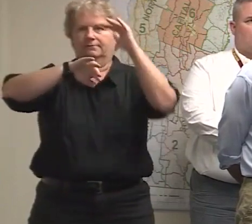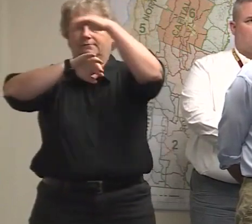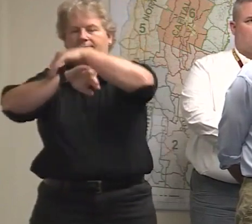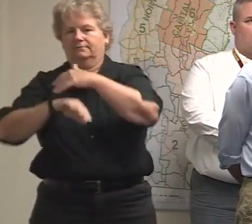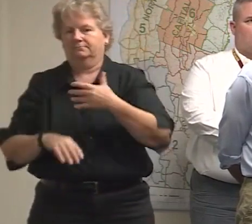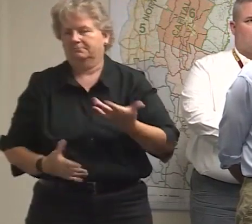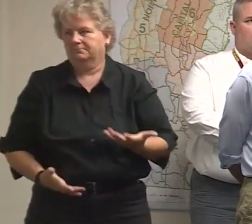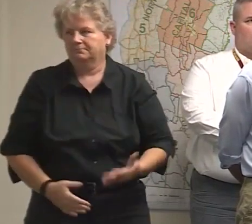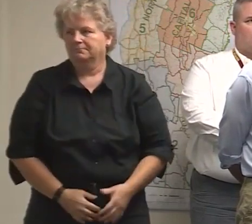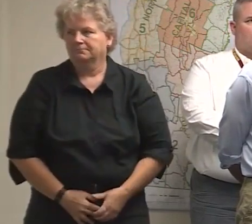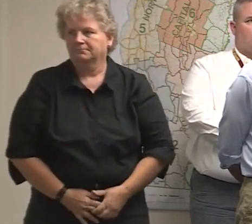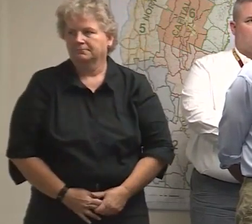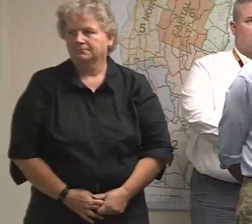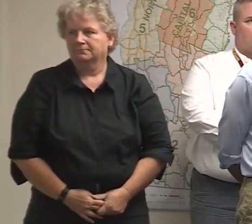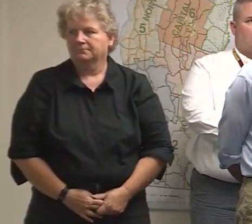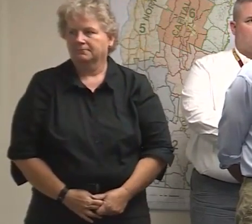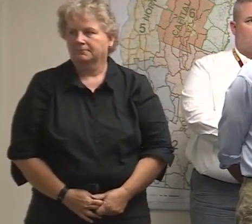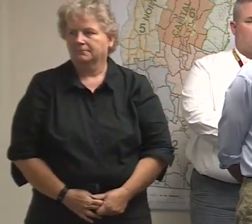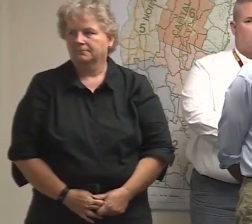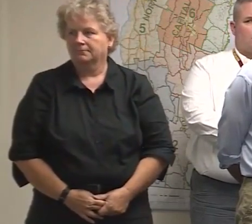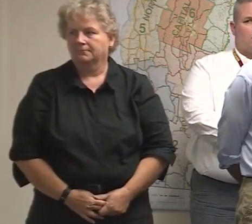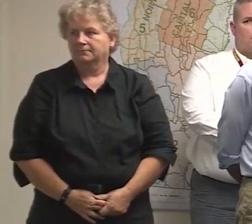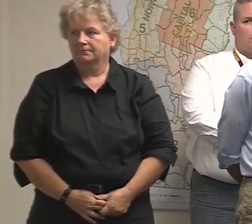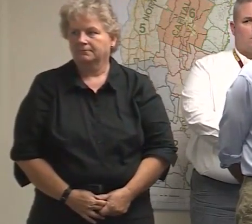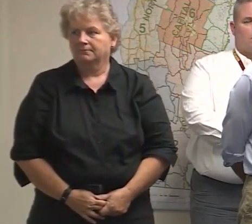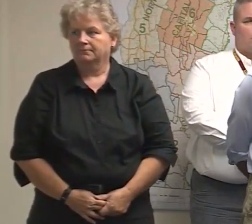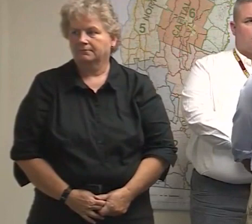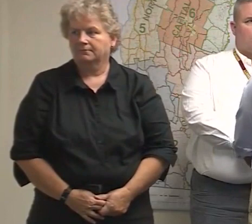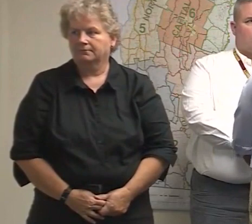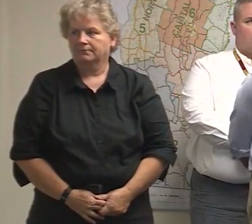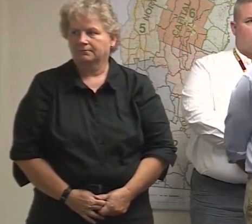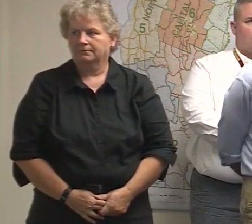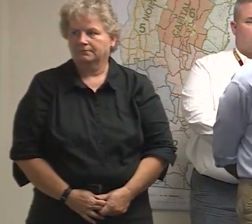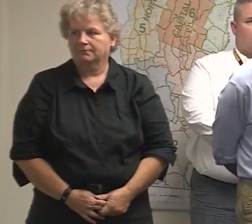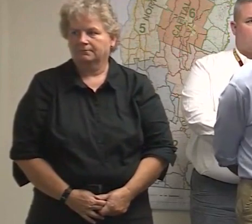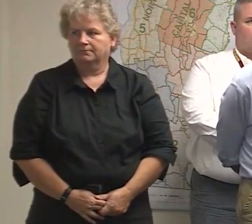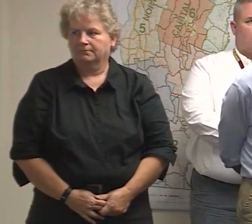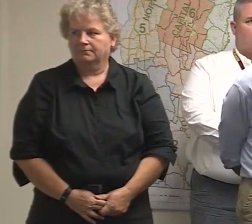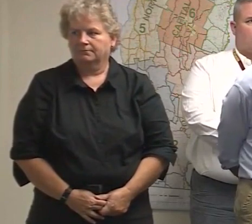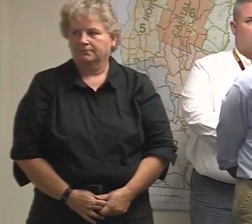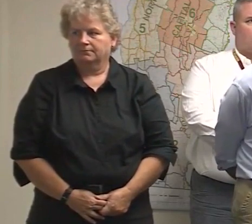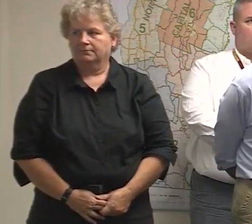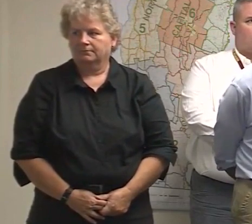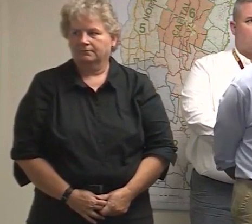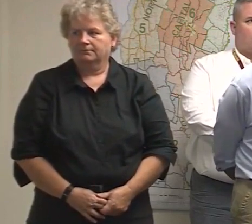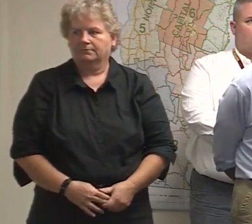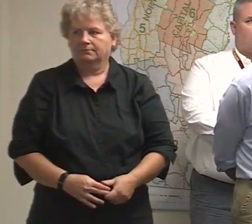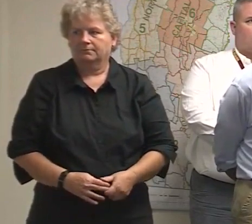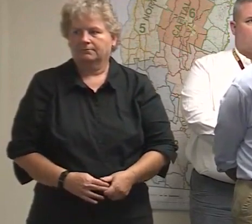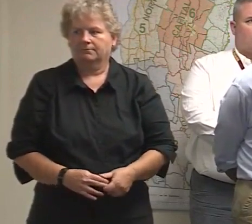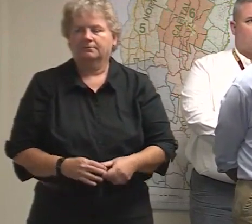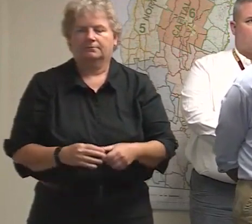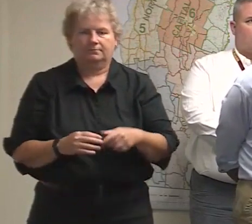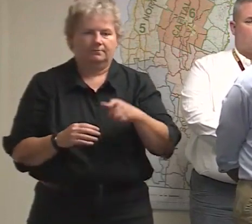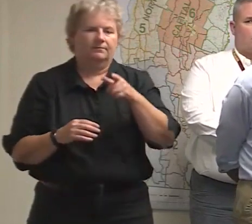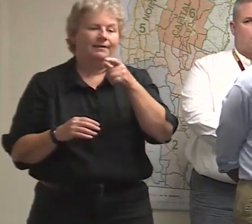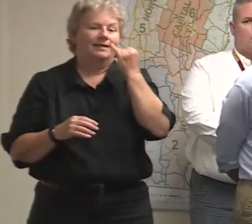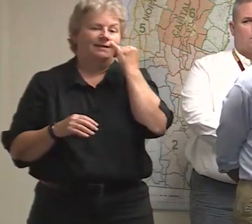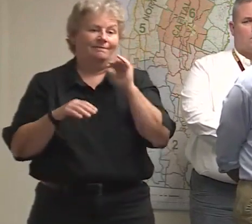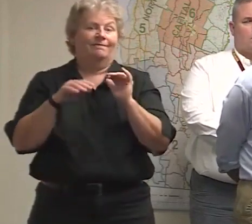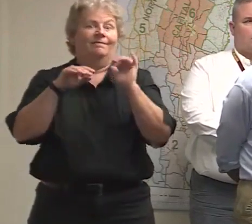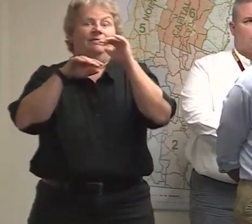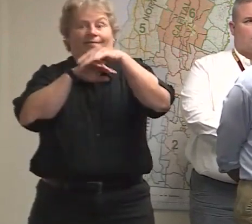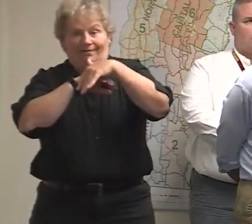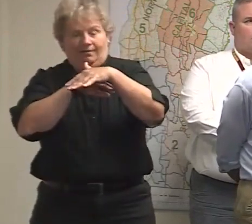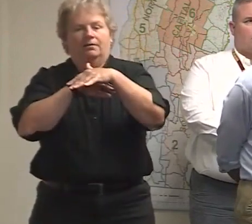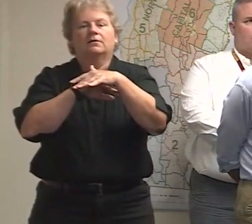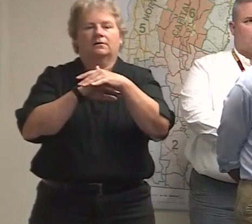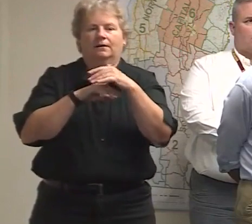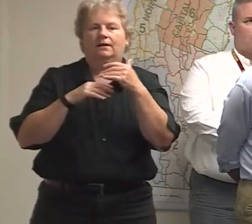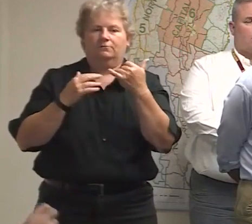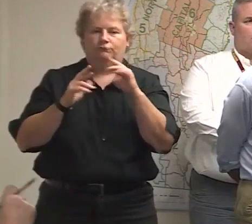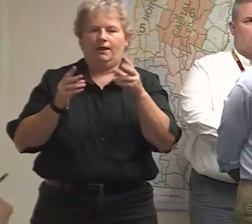IF IF THE DAM SPILLWAY PASSES WATER, WE HAVE INUNDATION, MAPS, FLOOD MAPS BASED ON DIFFERENT SCENARIOS.